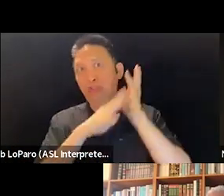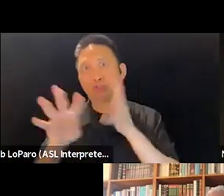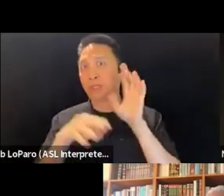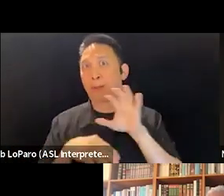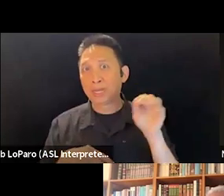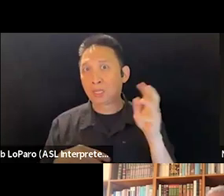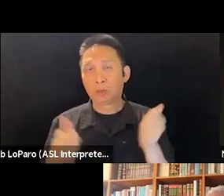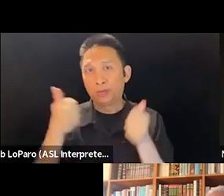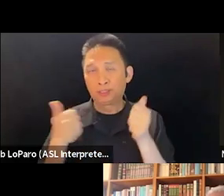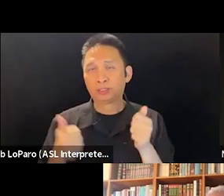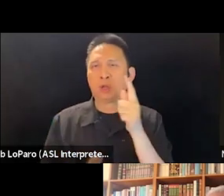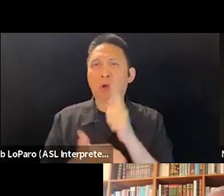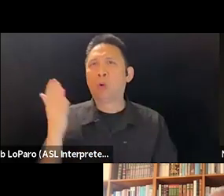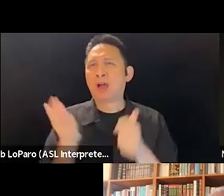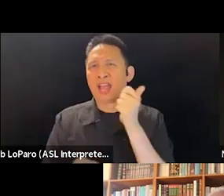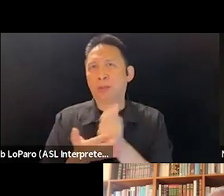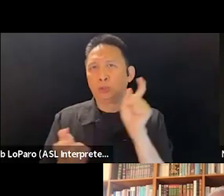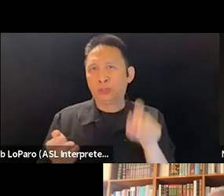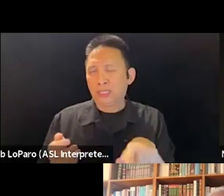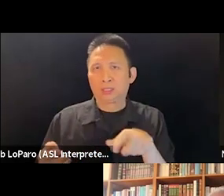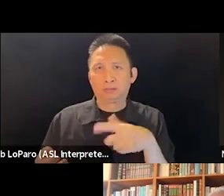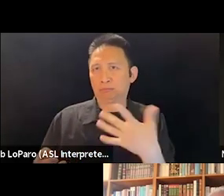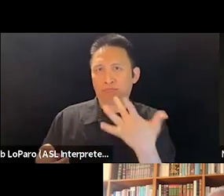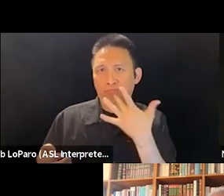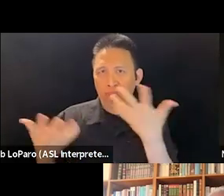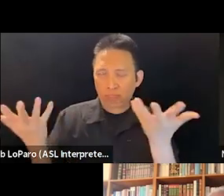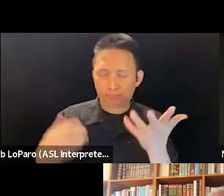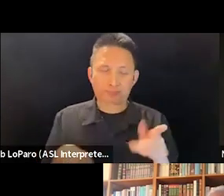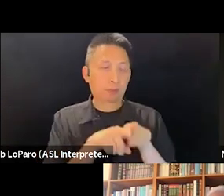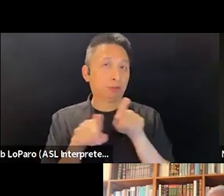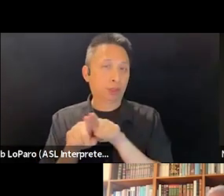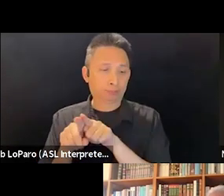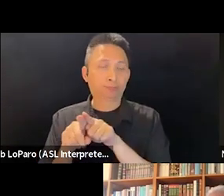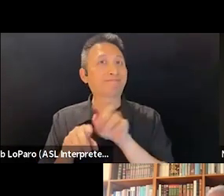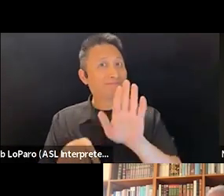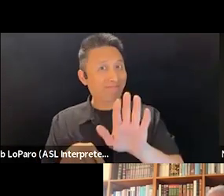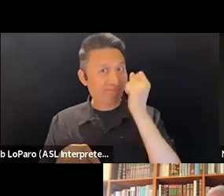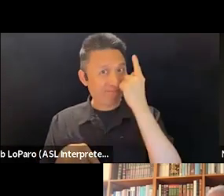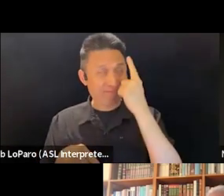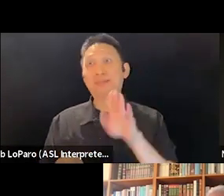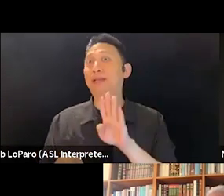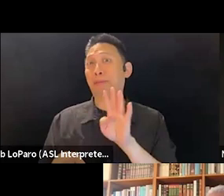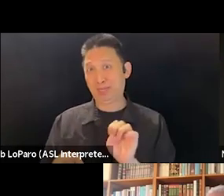and what help do you need? But also I'd say be prepared for people to have views, you know, because it's an industry